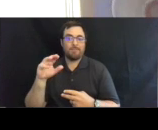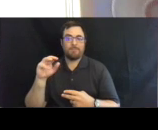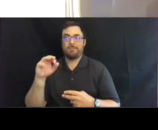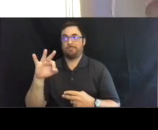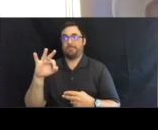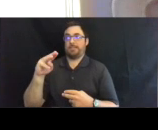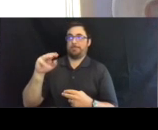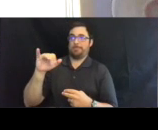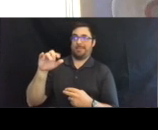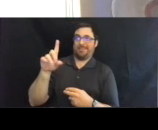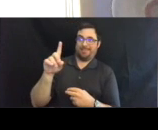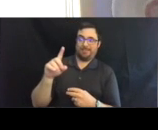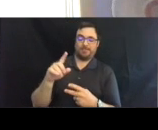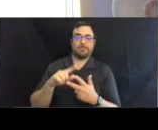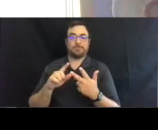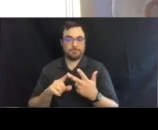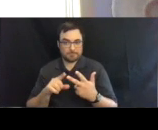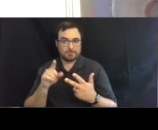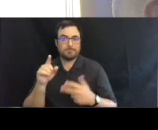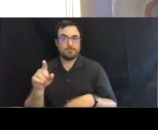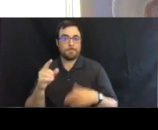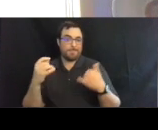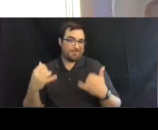that I didn't have in the last one because now he's of an age we can start